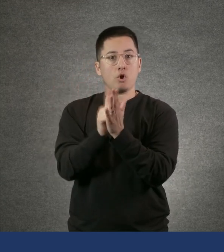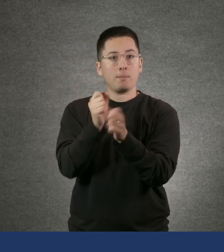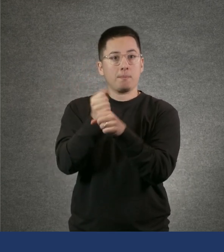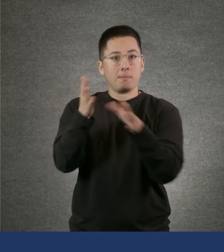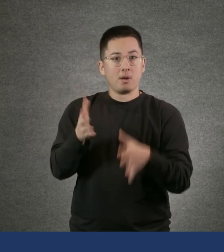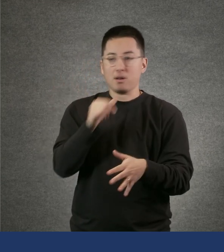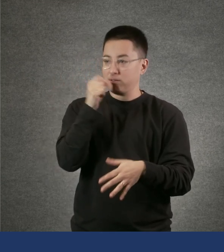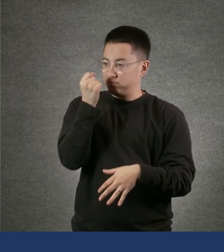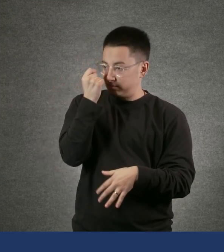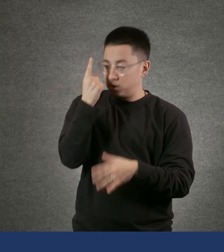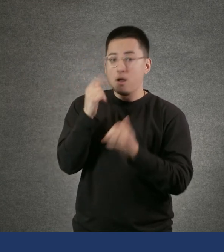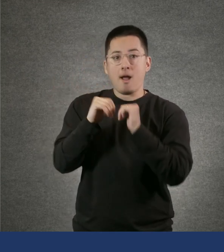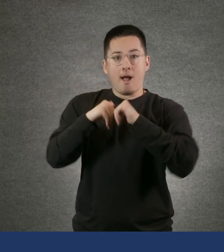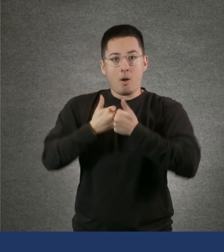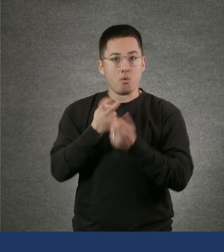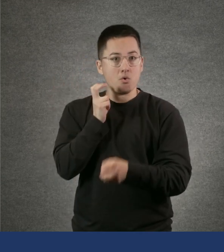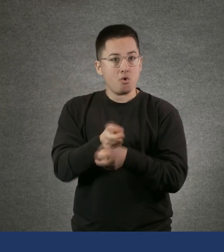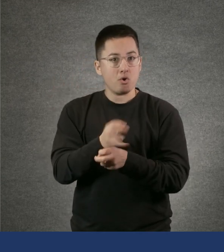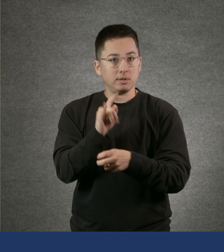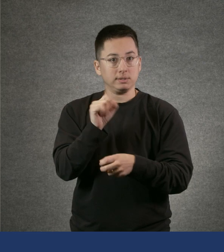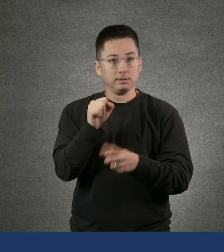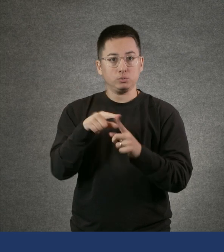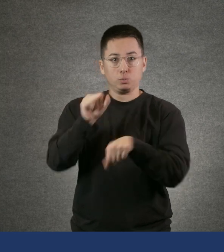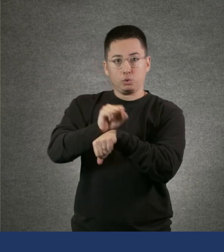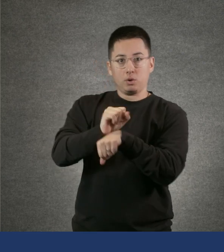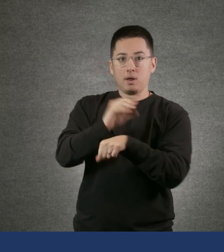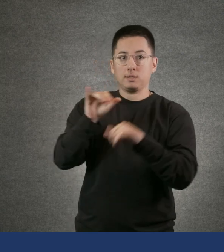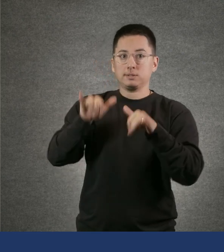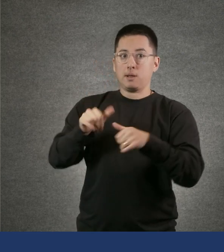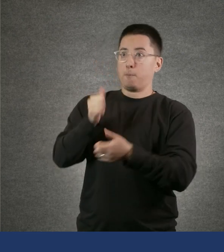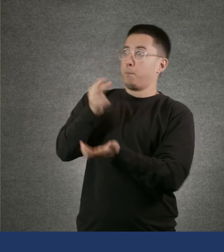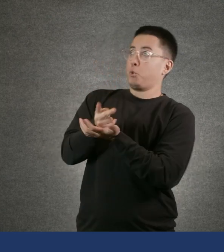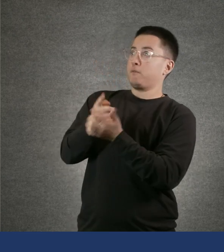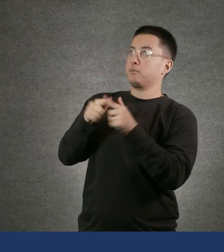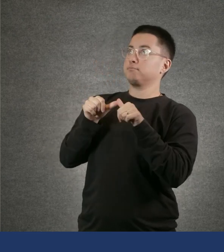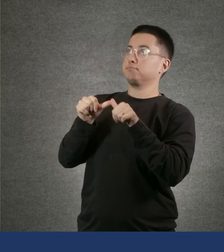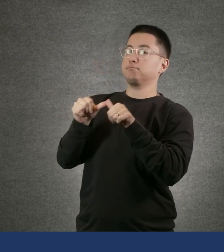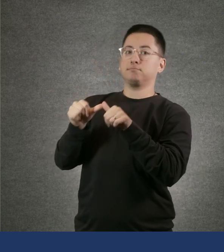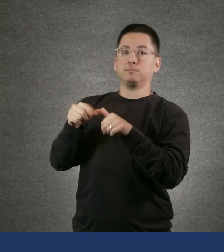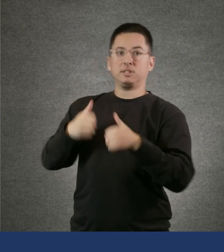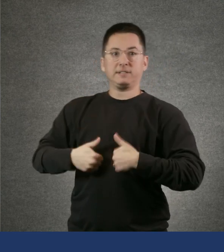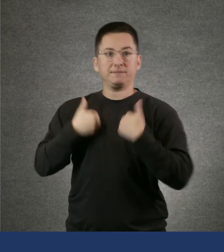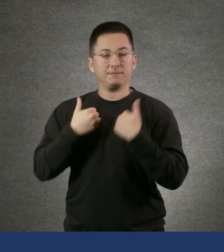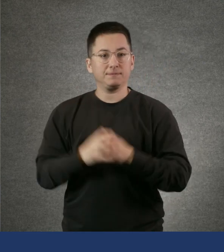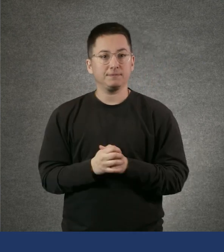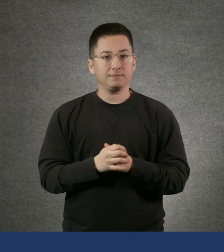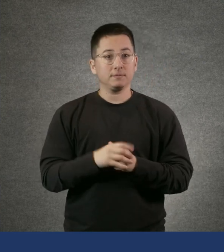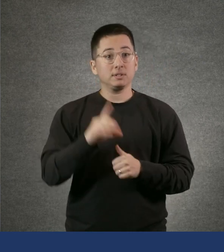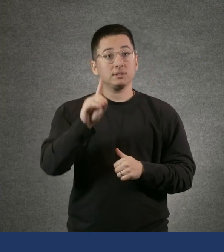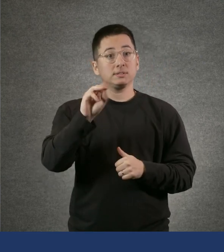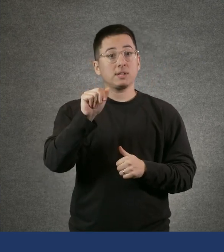approved to get needed services to sustain life. I just don't think they really